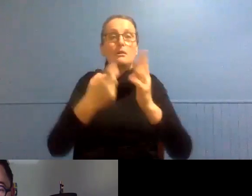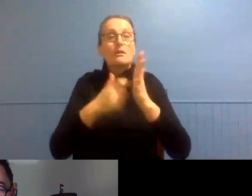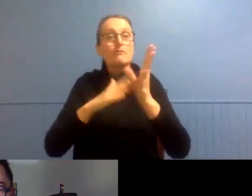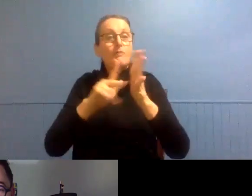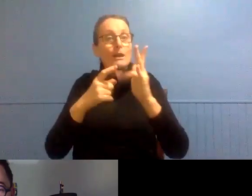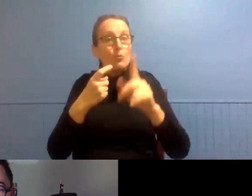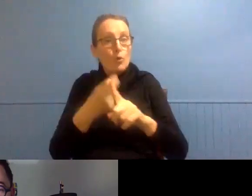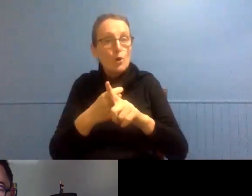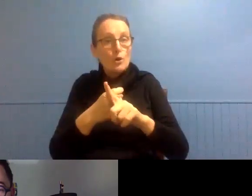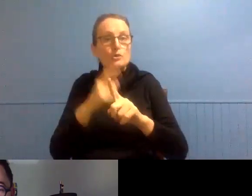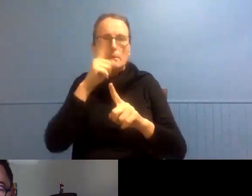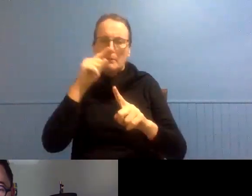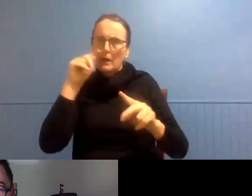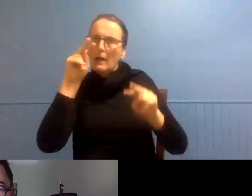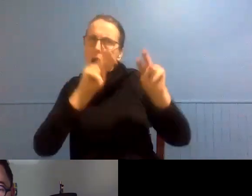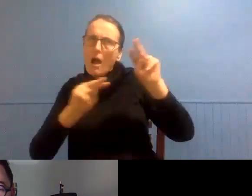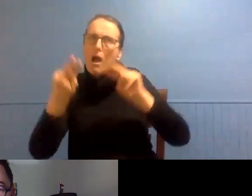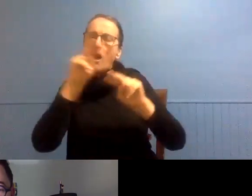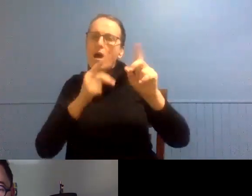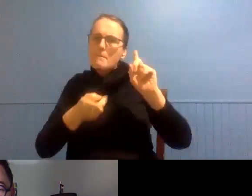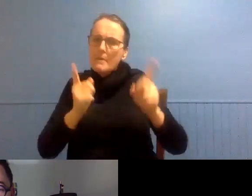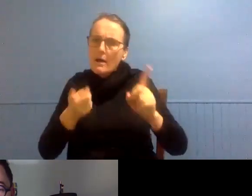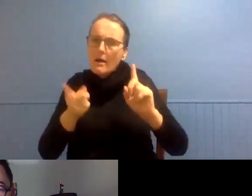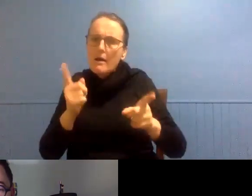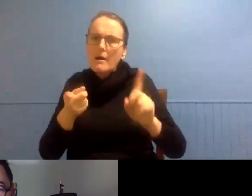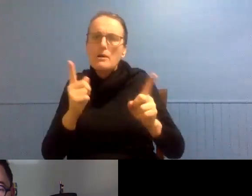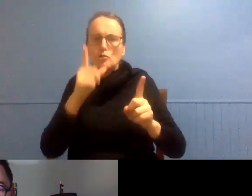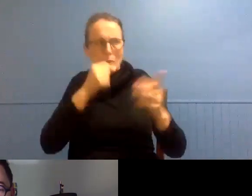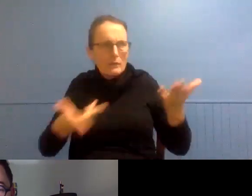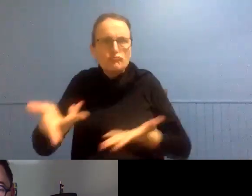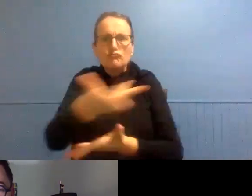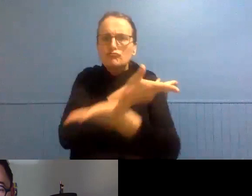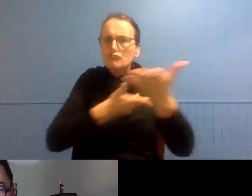start to share our language and have the discussions. I really like the